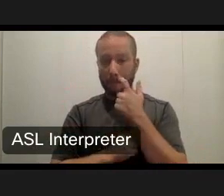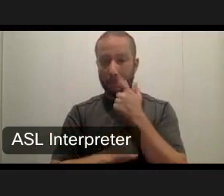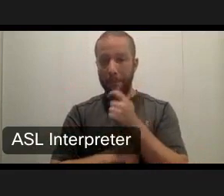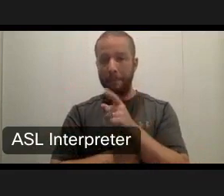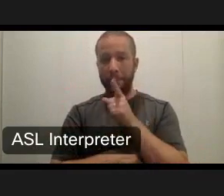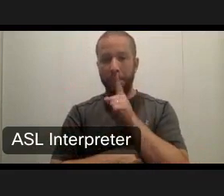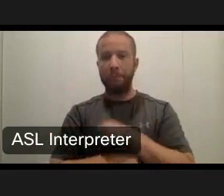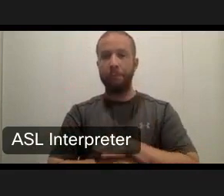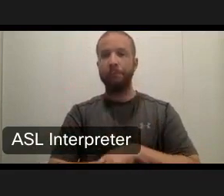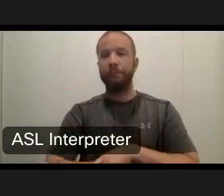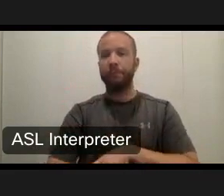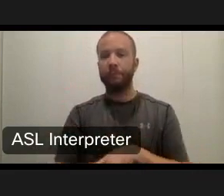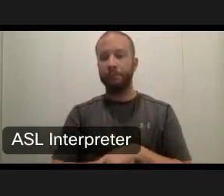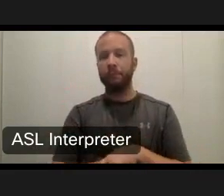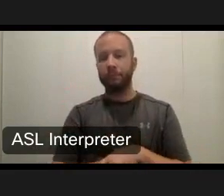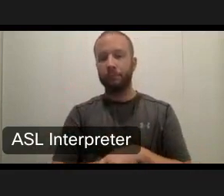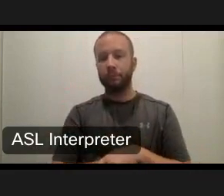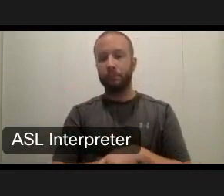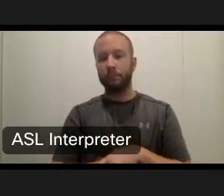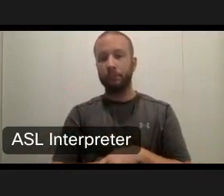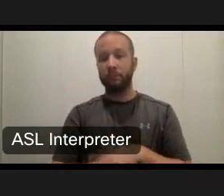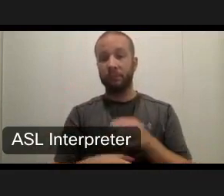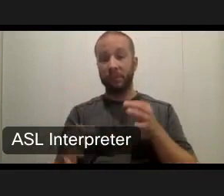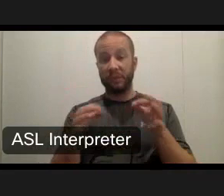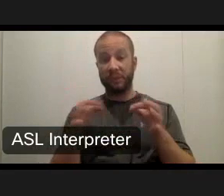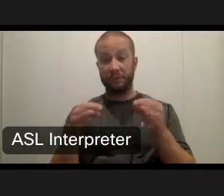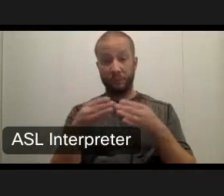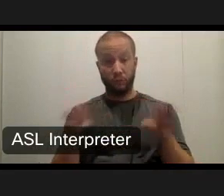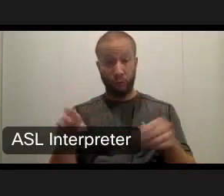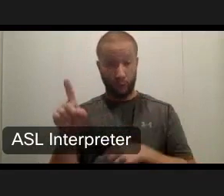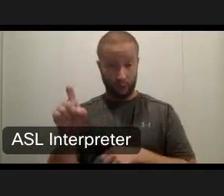or you want us just to explain in general any changes around there